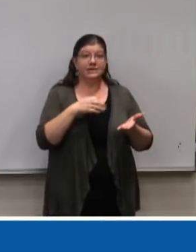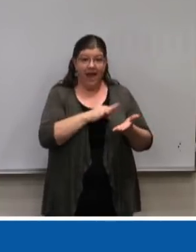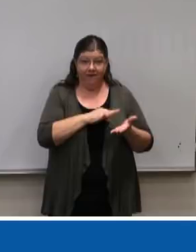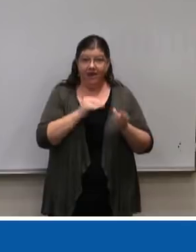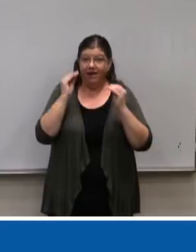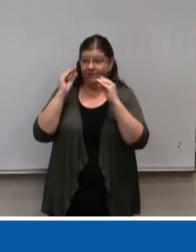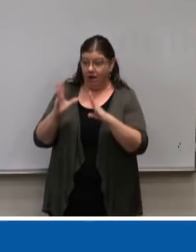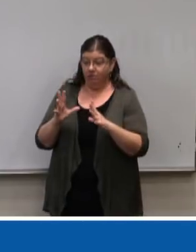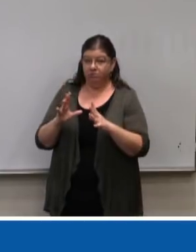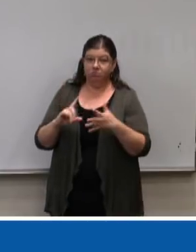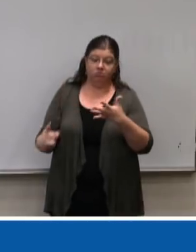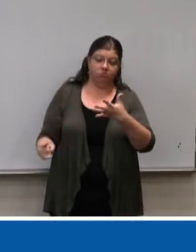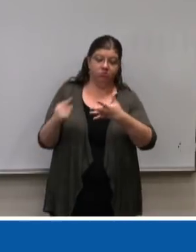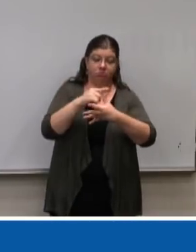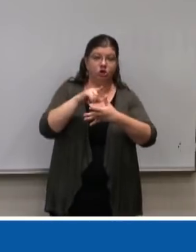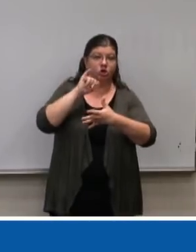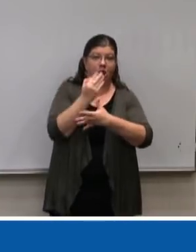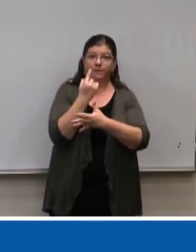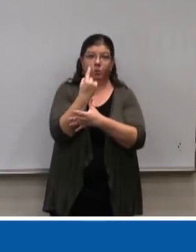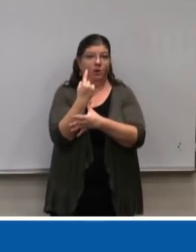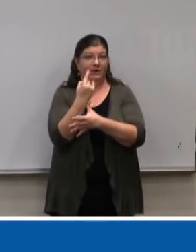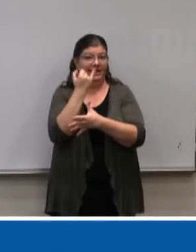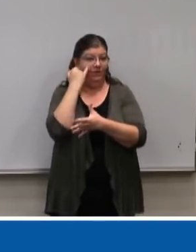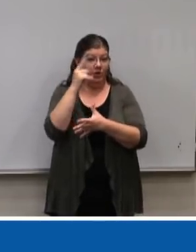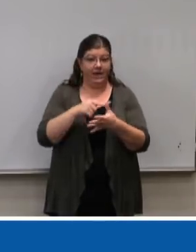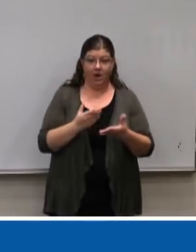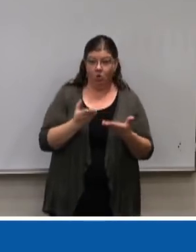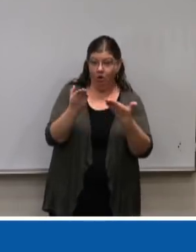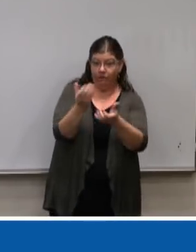If we can't offer education safely, then we can't offer it.